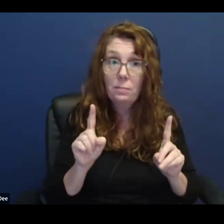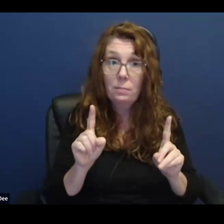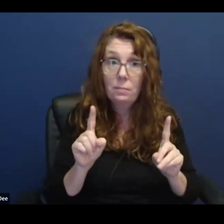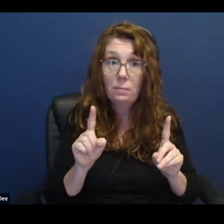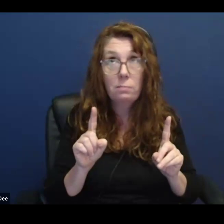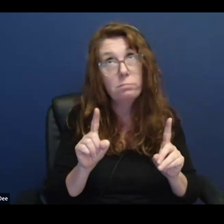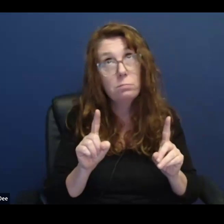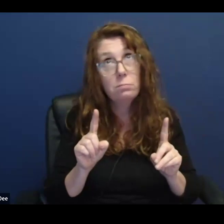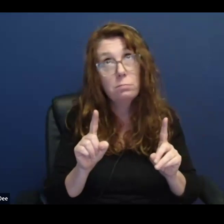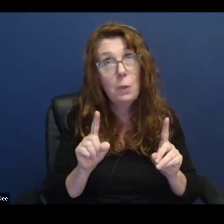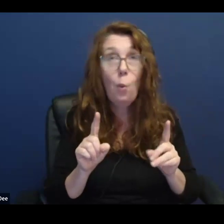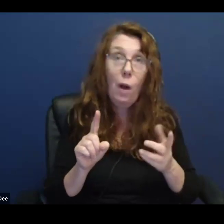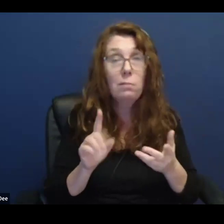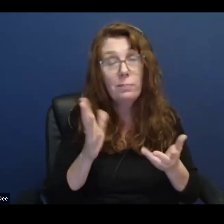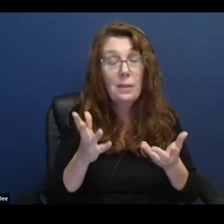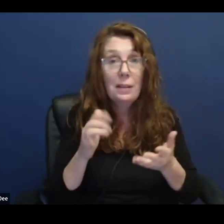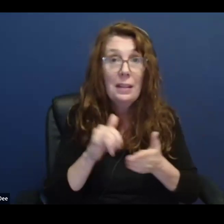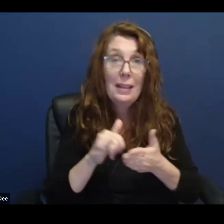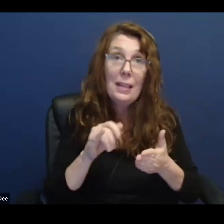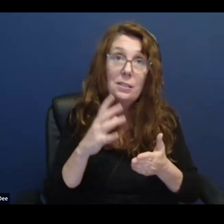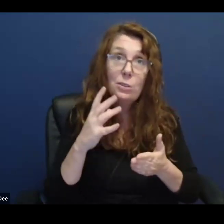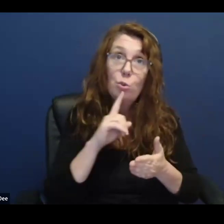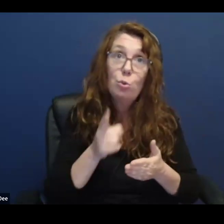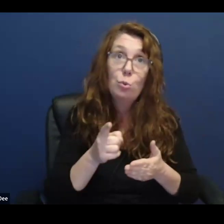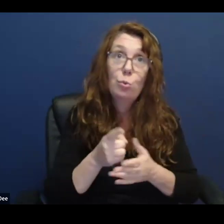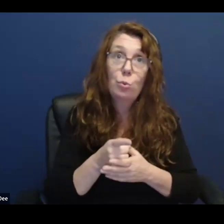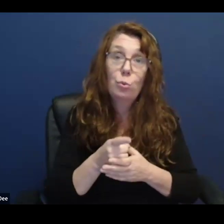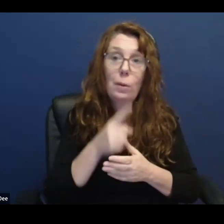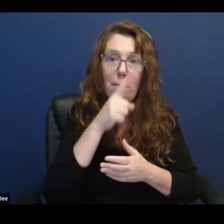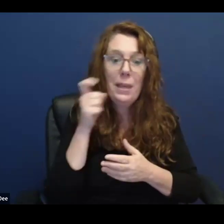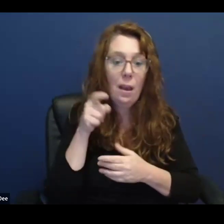case of the Grand Canyon, I'm going to say that's pretty much true even, you know, because the park